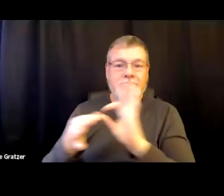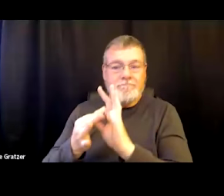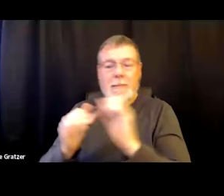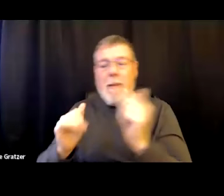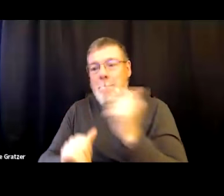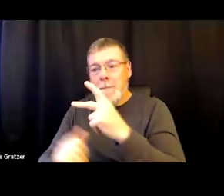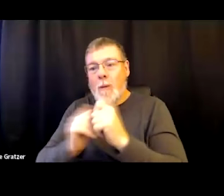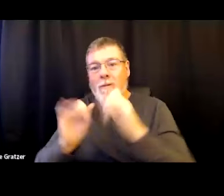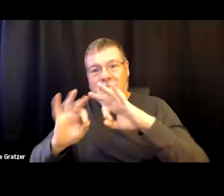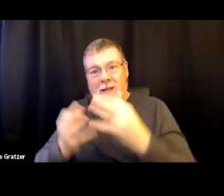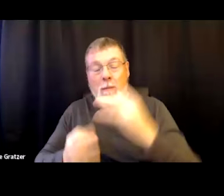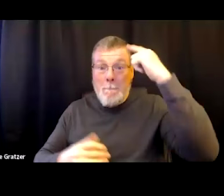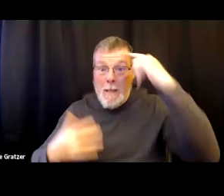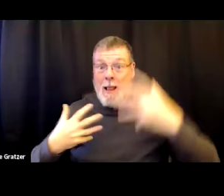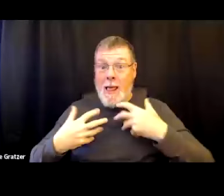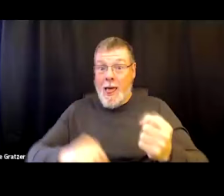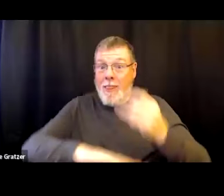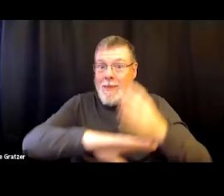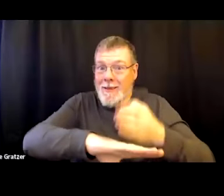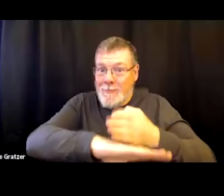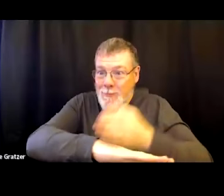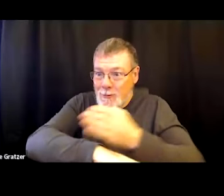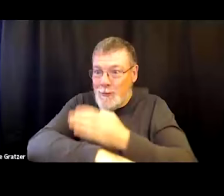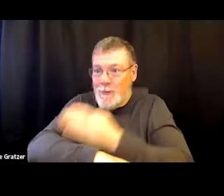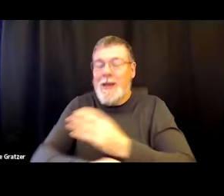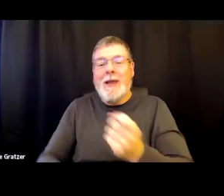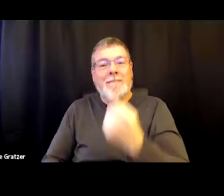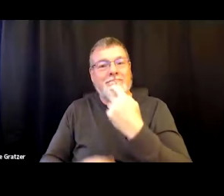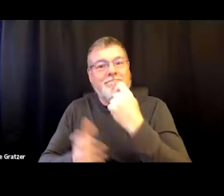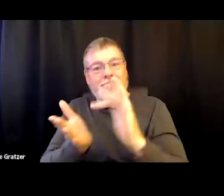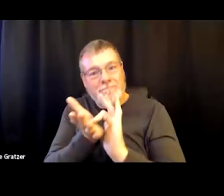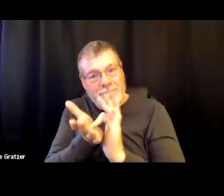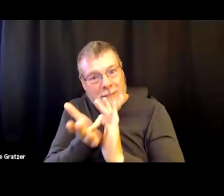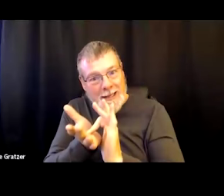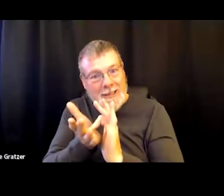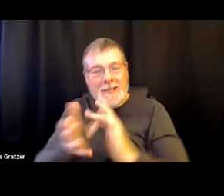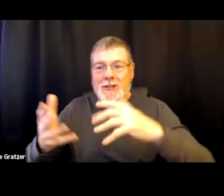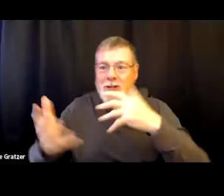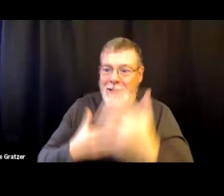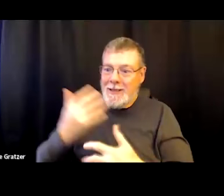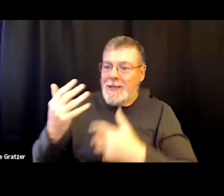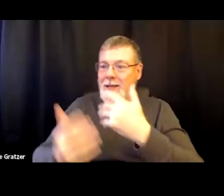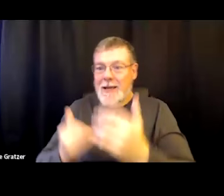their mental health conditions are getting better, they're on psychotropic medication, they're now becoming abstinent